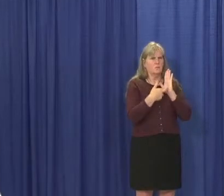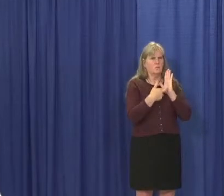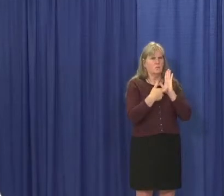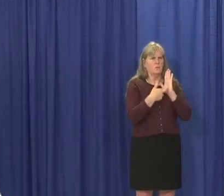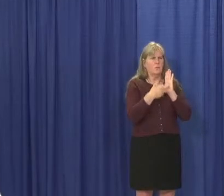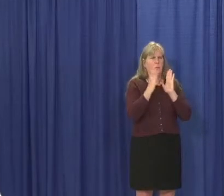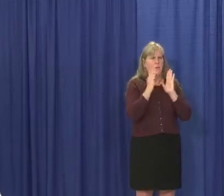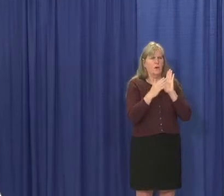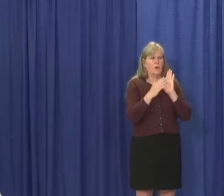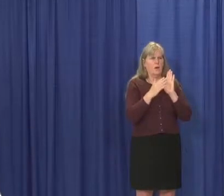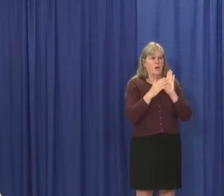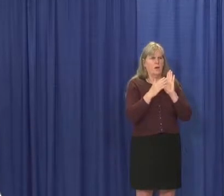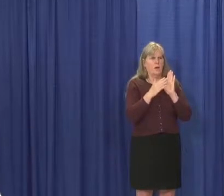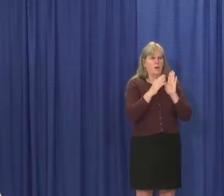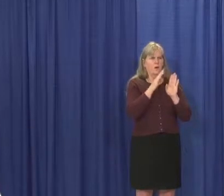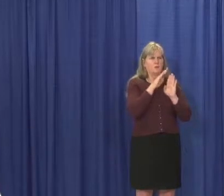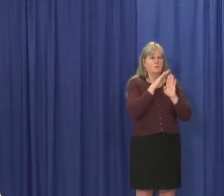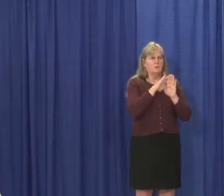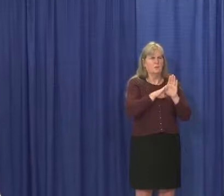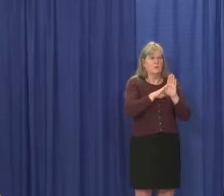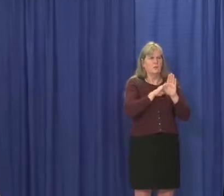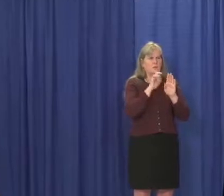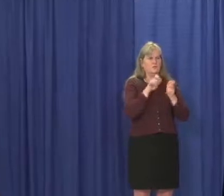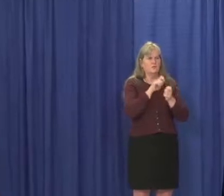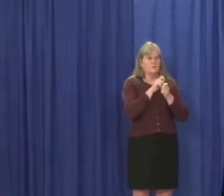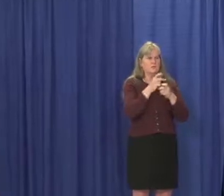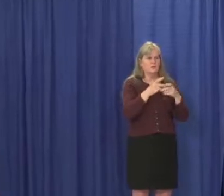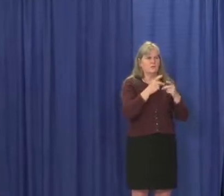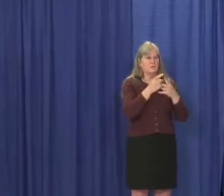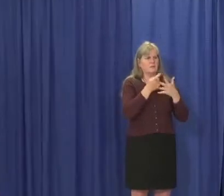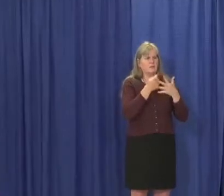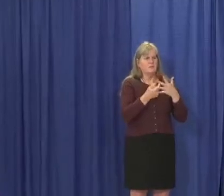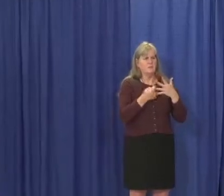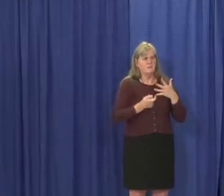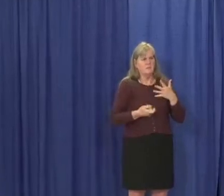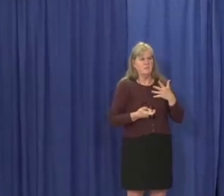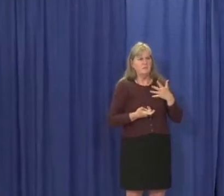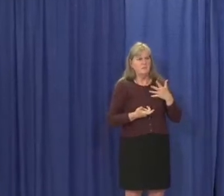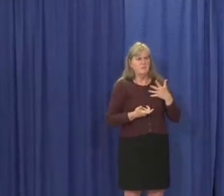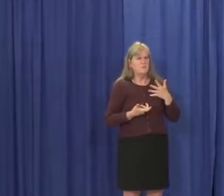removed all together as we move towards the possibility of more